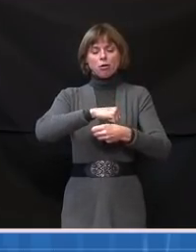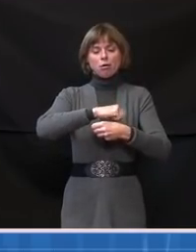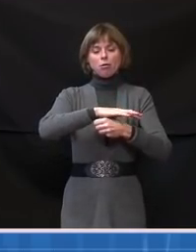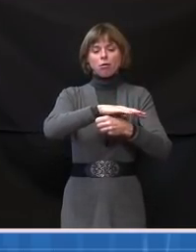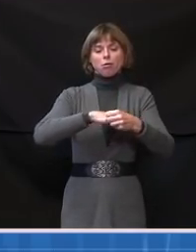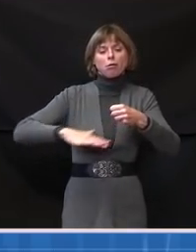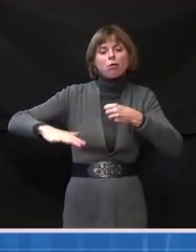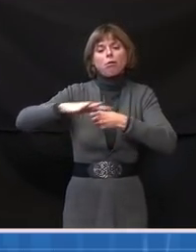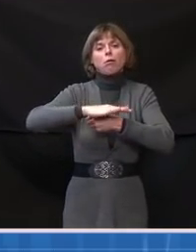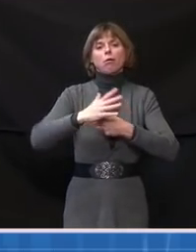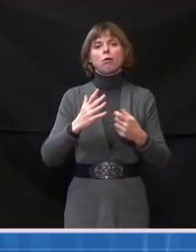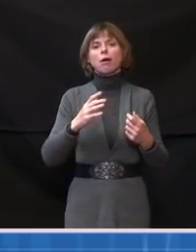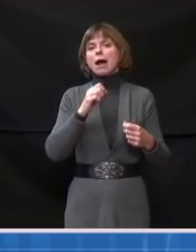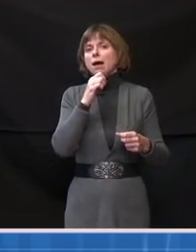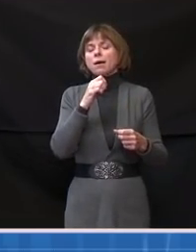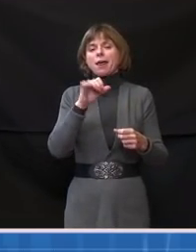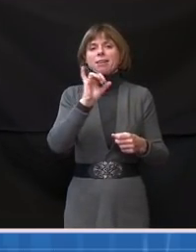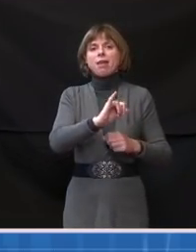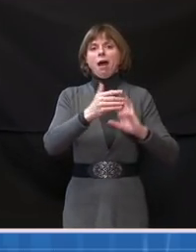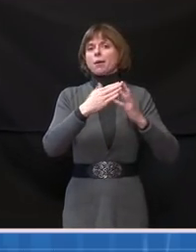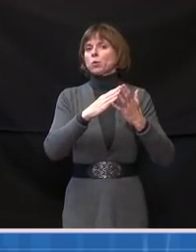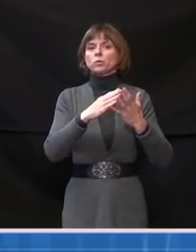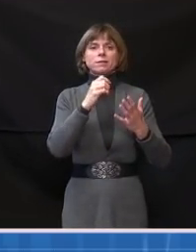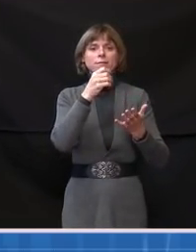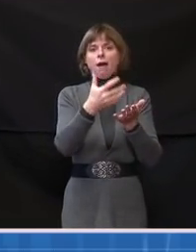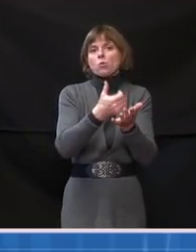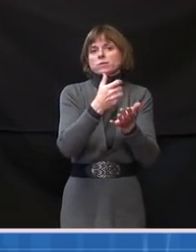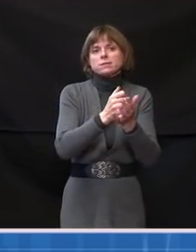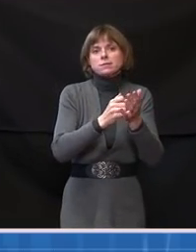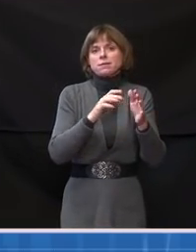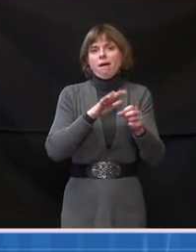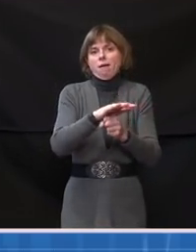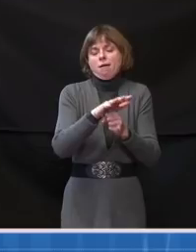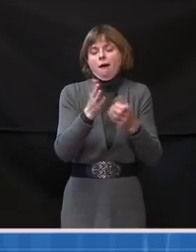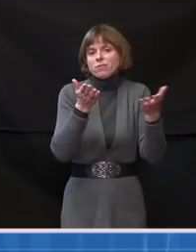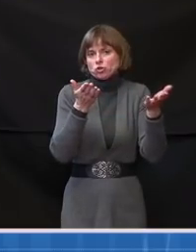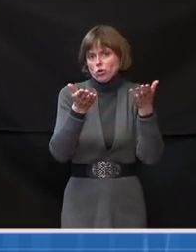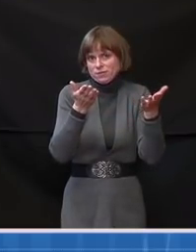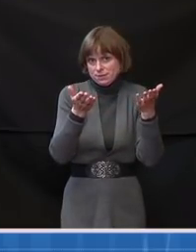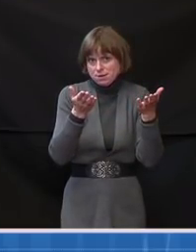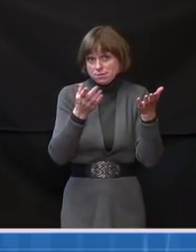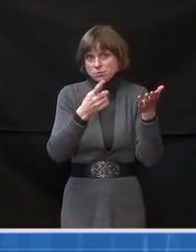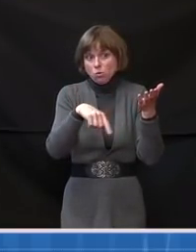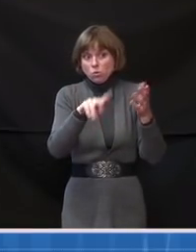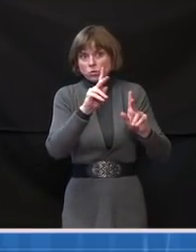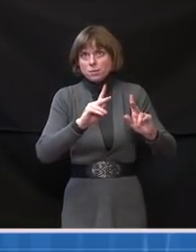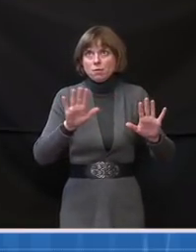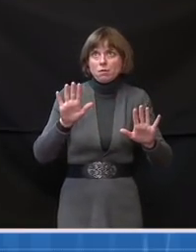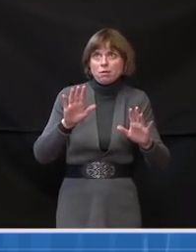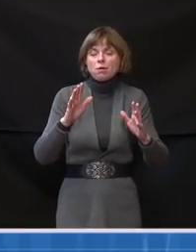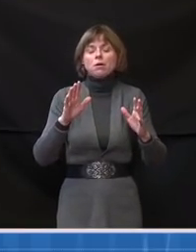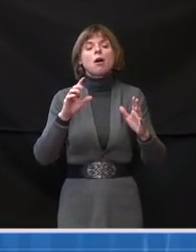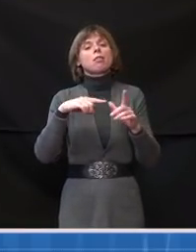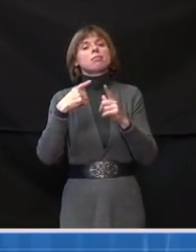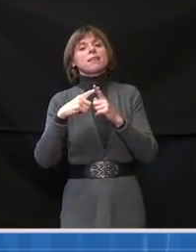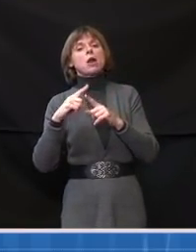but we also are using mobile units in each of those centers to go directly to the communities.